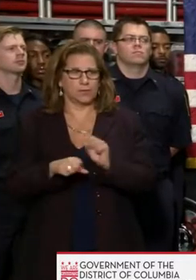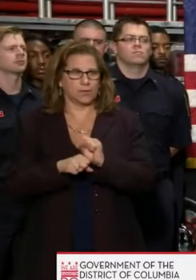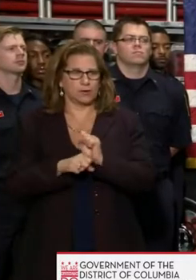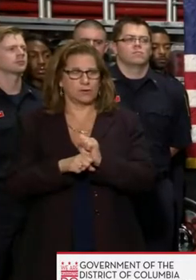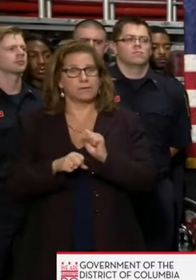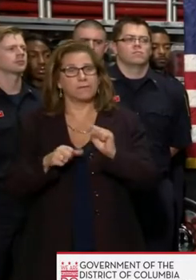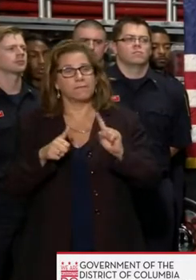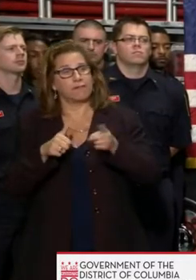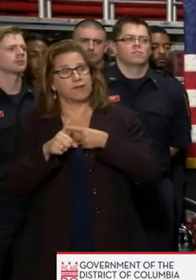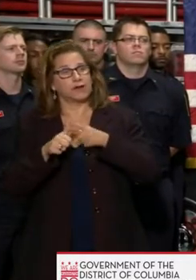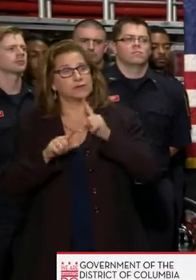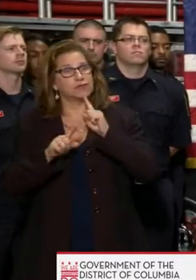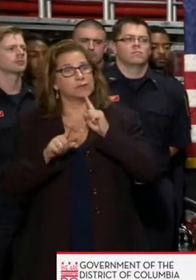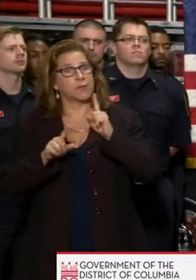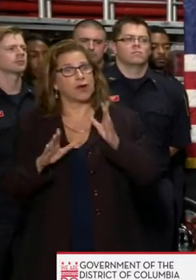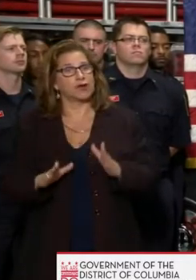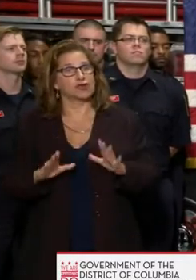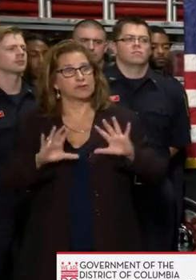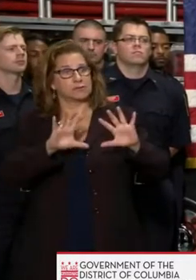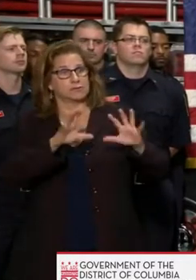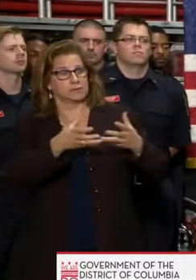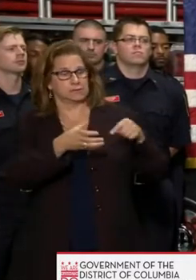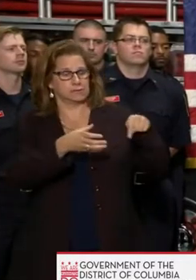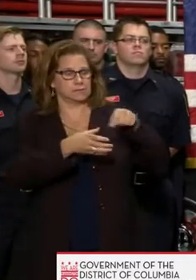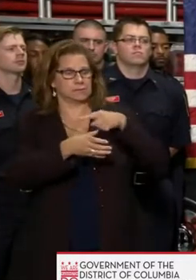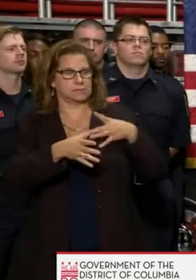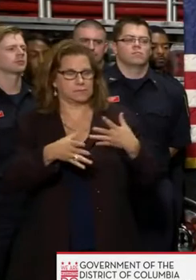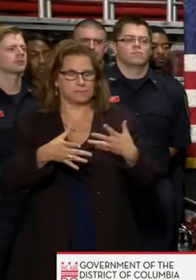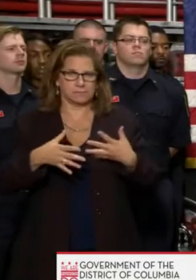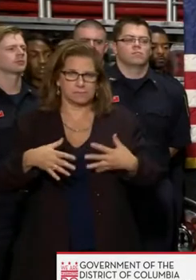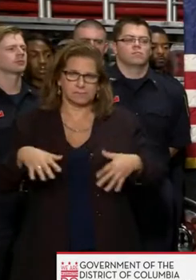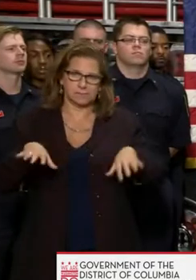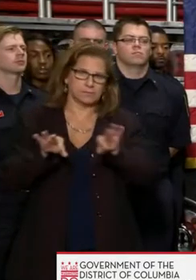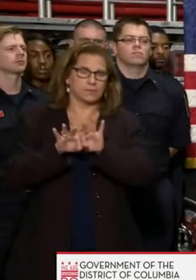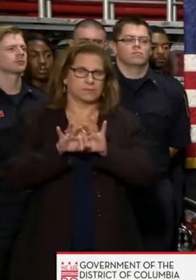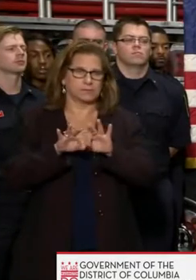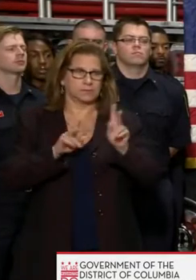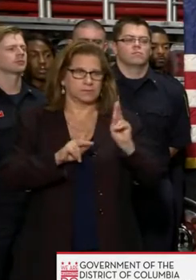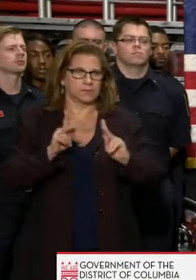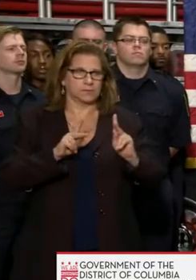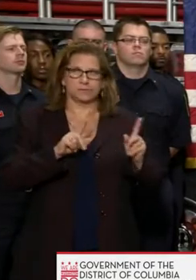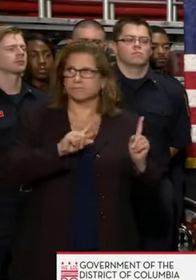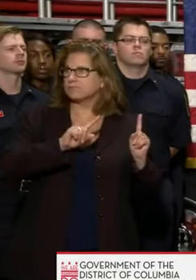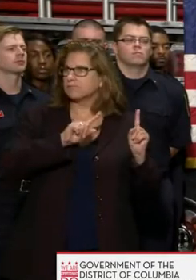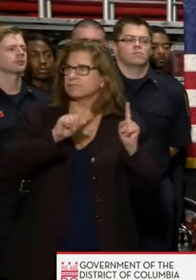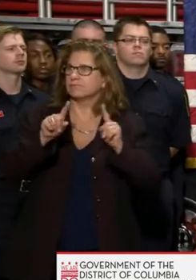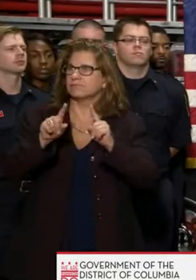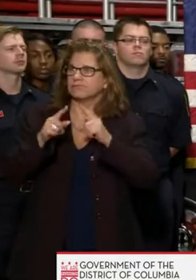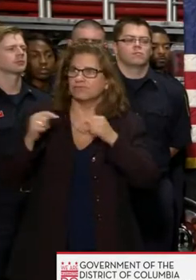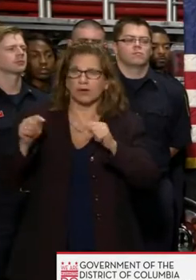YEARS AGO, FIRST RESPONDERS RUN TOWARDS DANGER WHEN ALL OF US